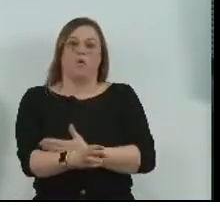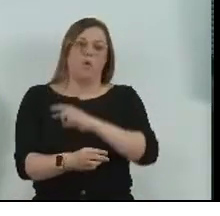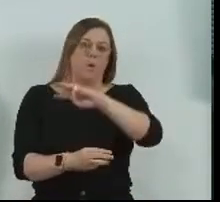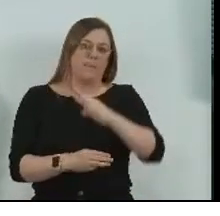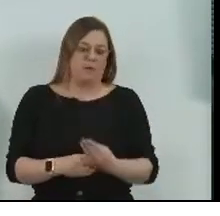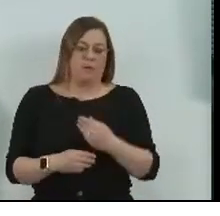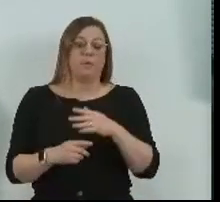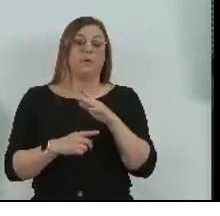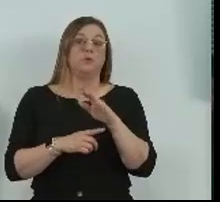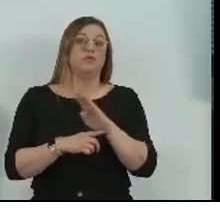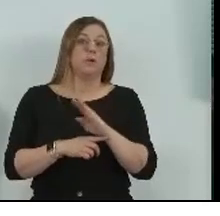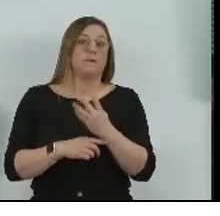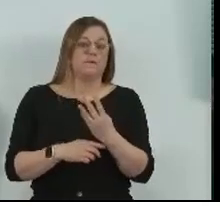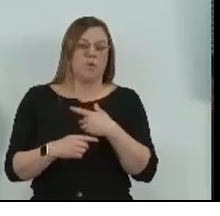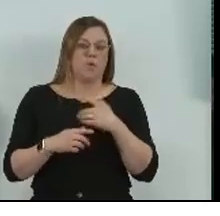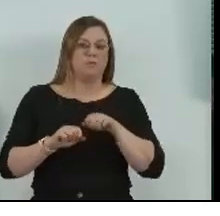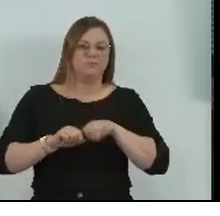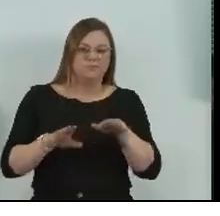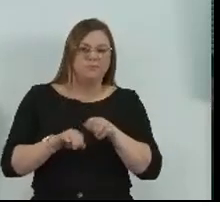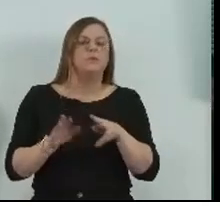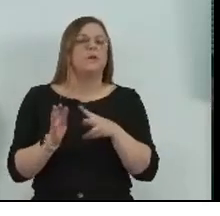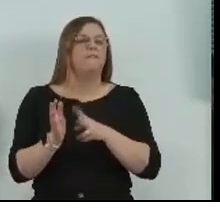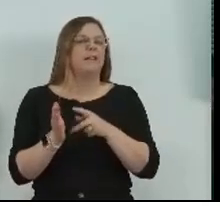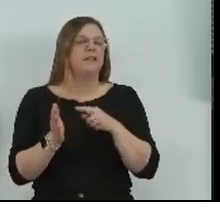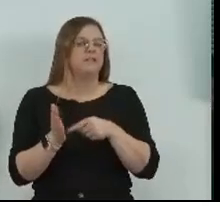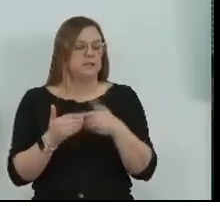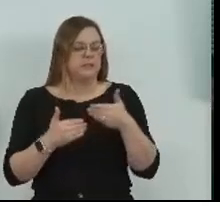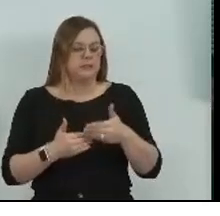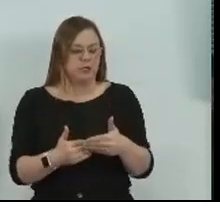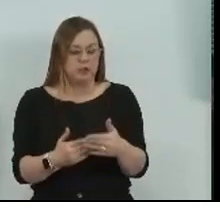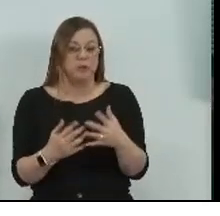Channel 4 were running Vt sessions to like all the stuff that you see before the race.